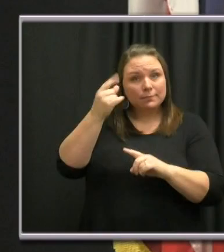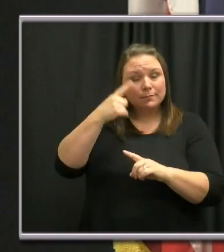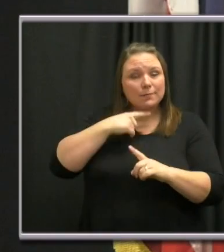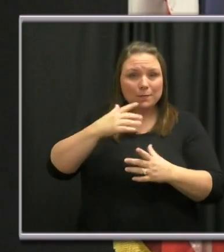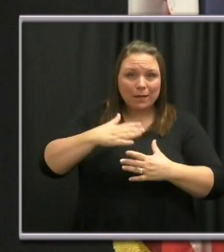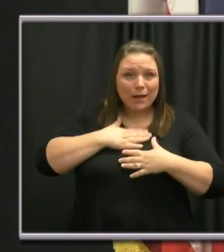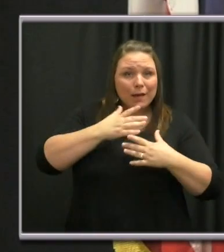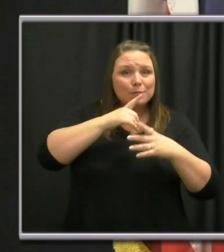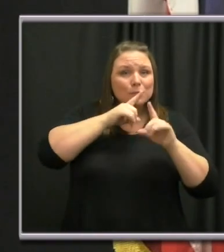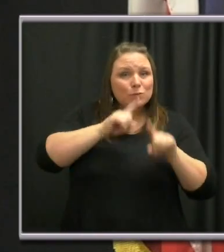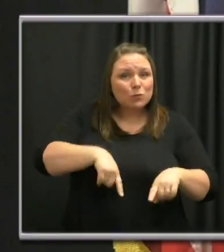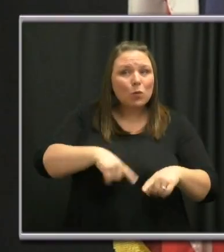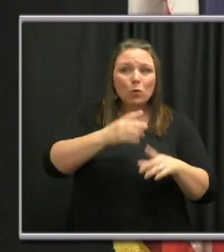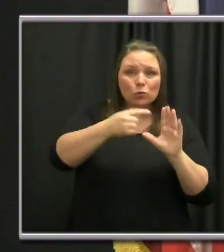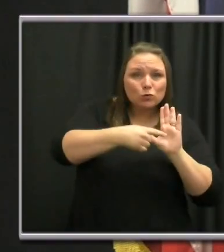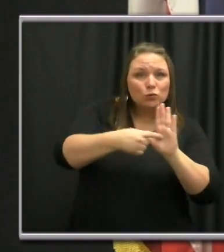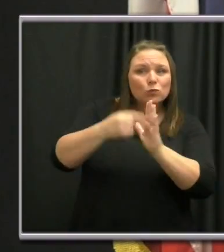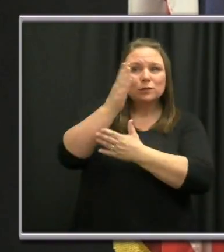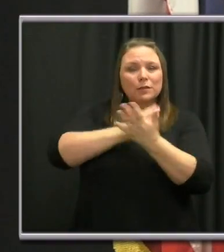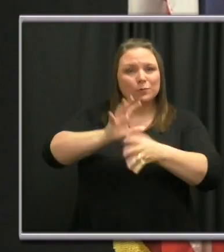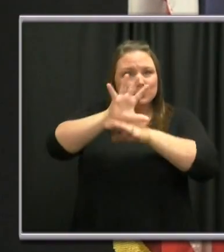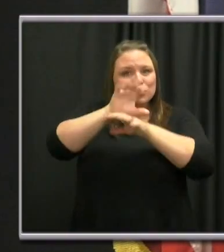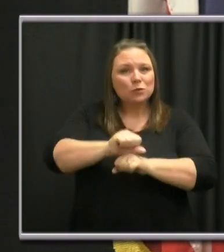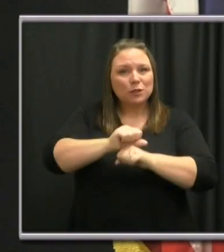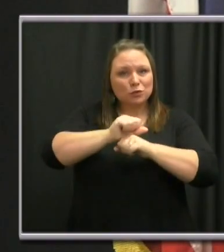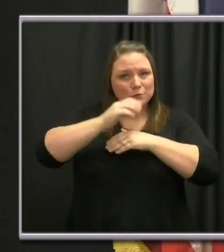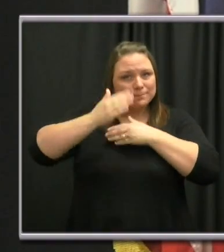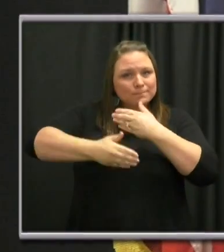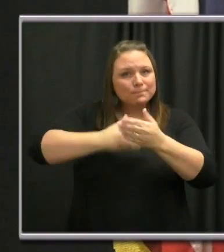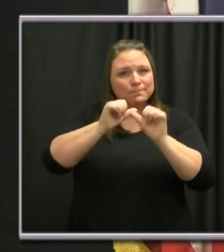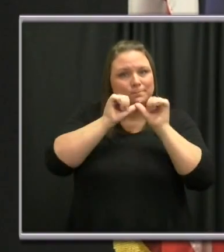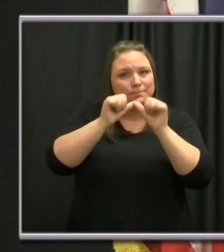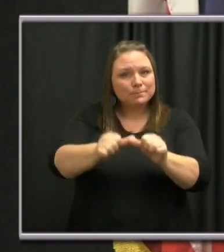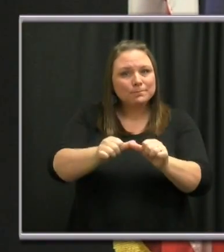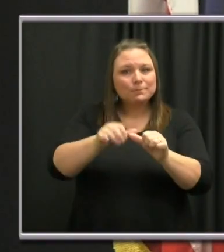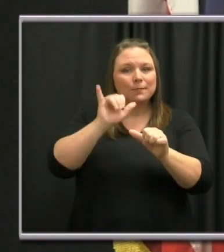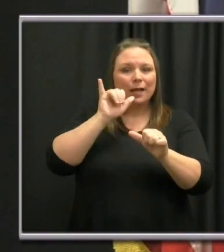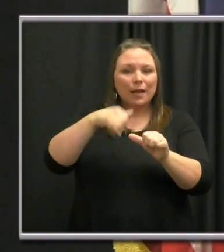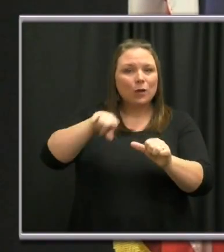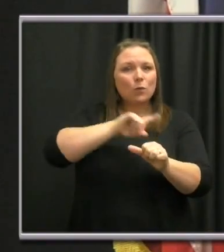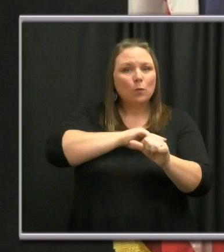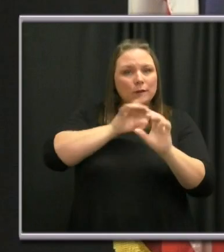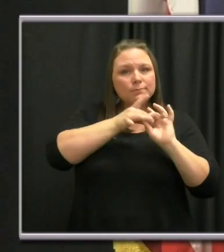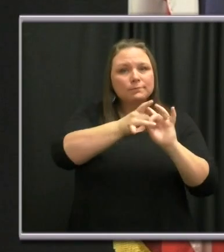THE CORONA VIRUS PANDEMIC. BUT I'M HAPPY TO REPORT THAT SOME